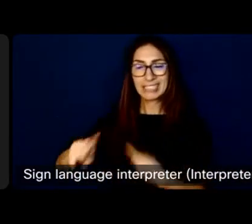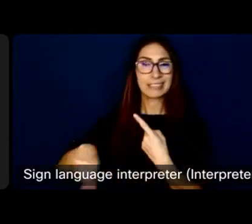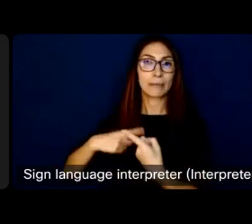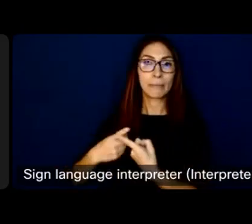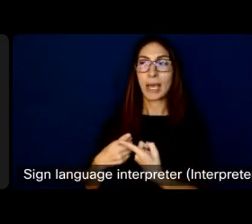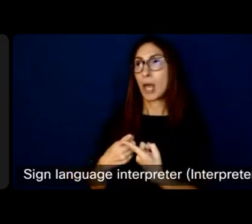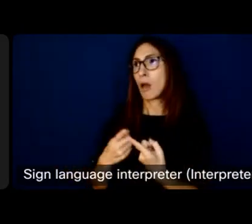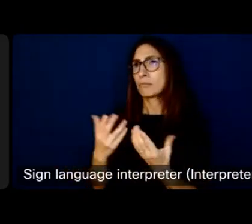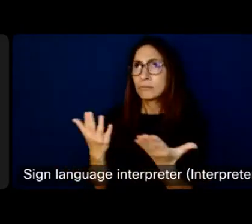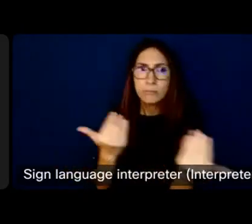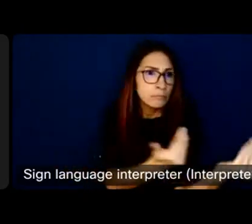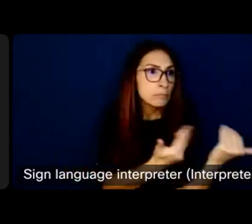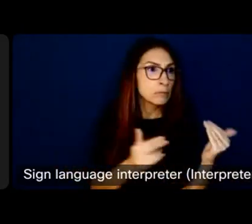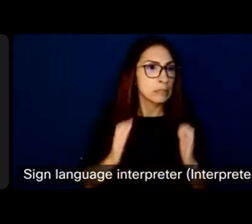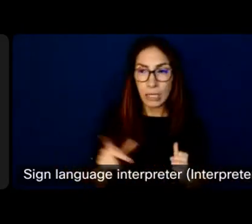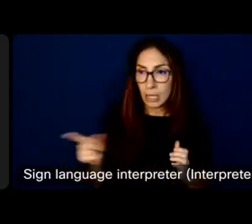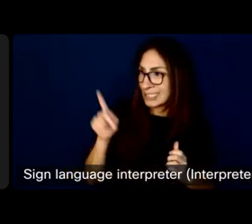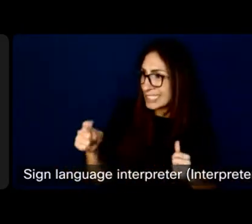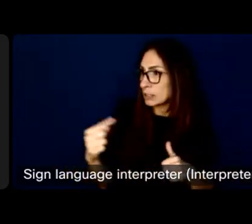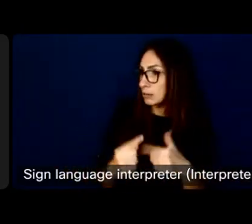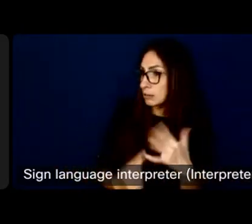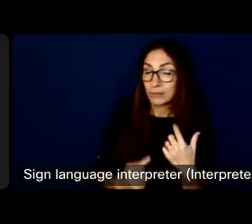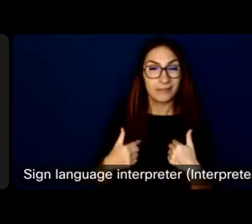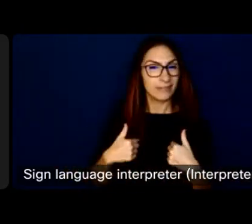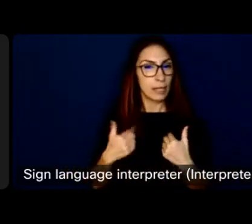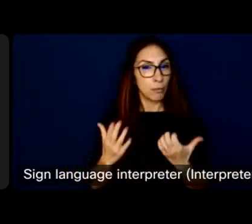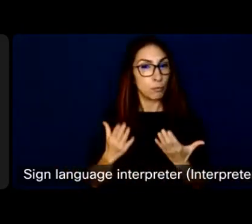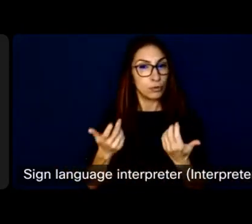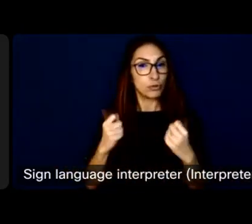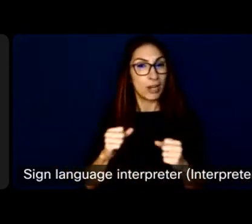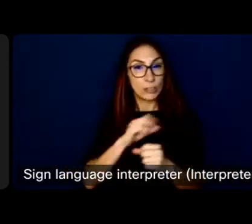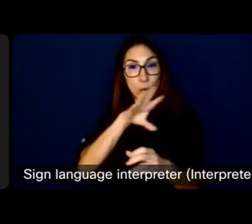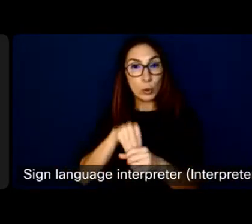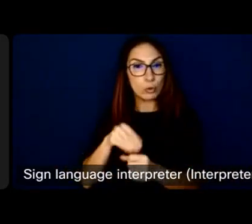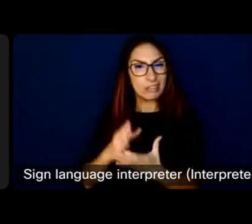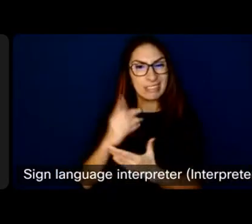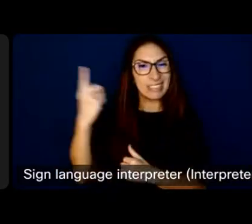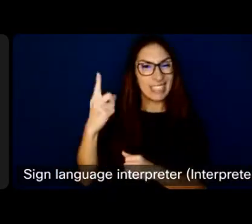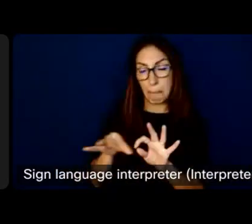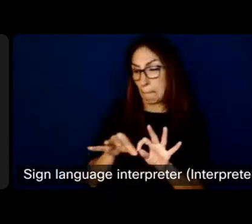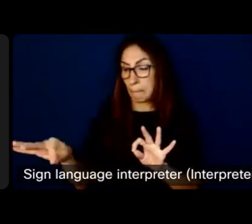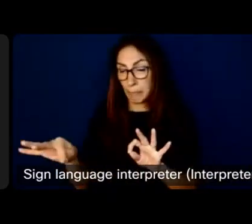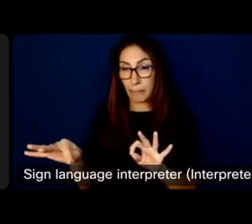try to include some reference or question about, you know, would